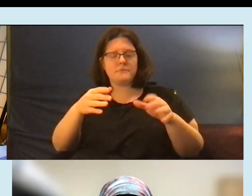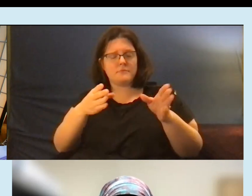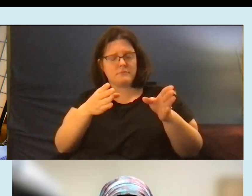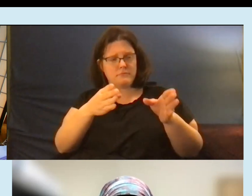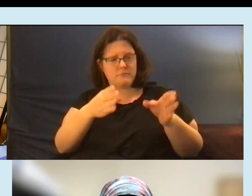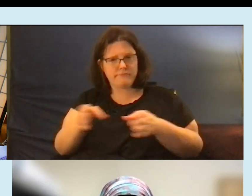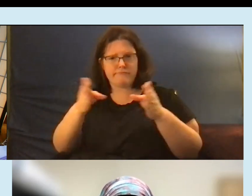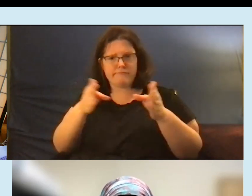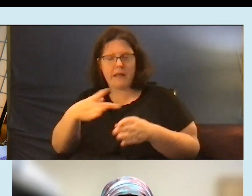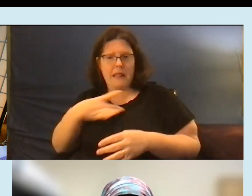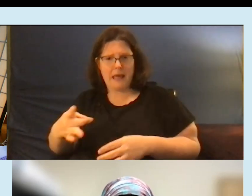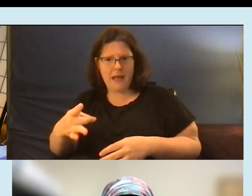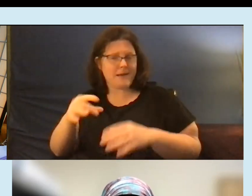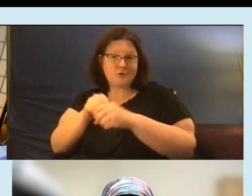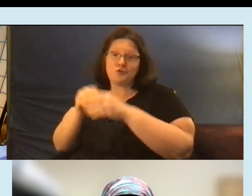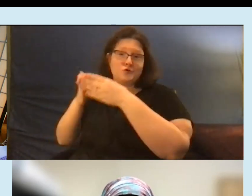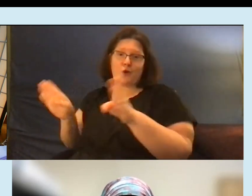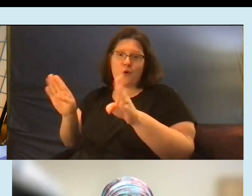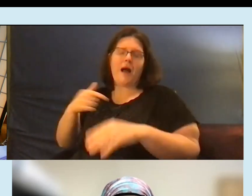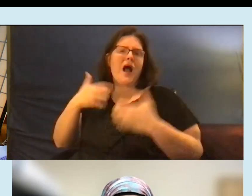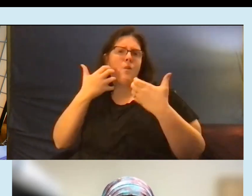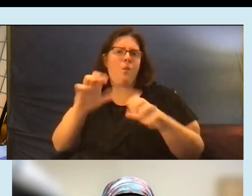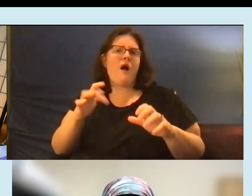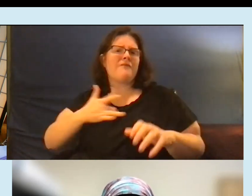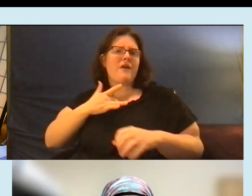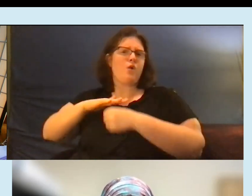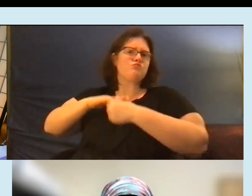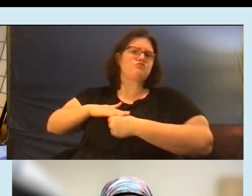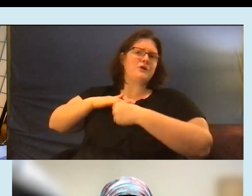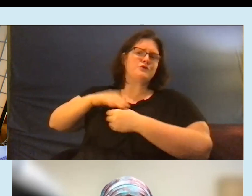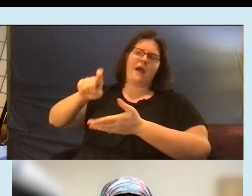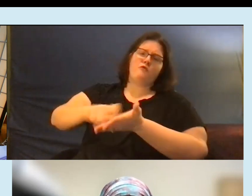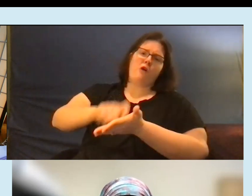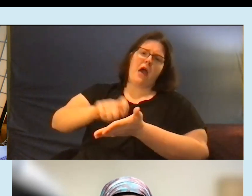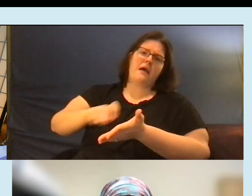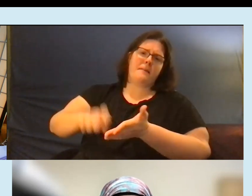um but I don't want to ever feel pressure to write- I know that a lot of people do like